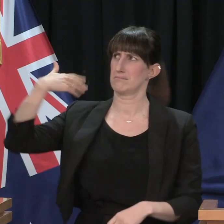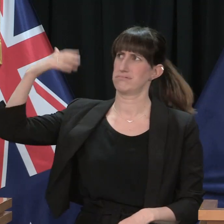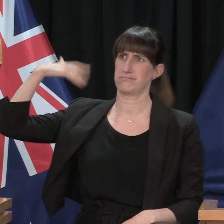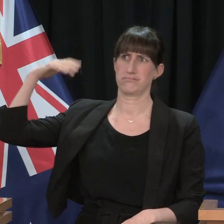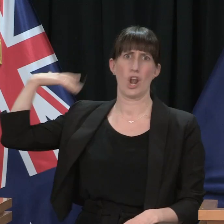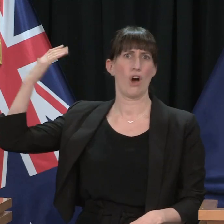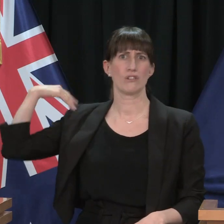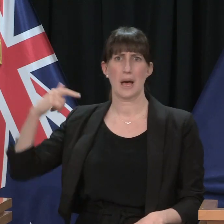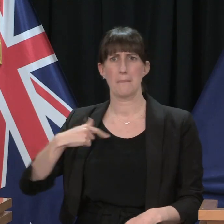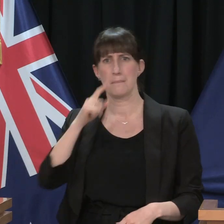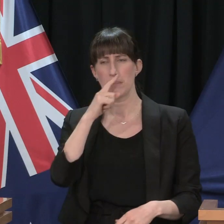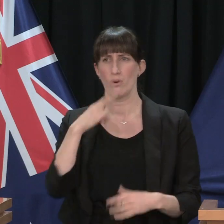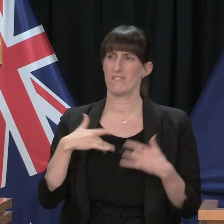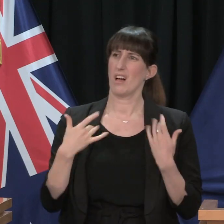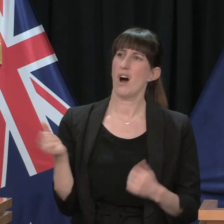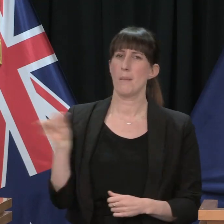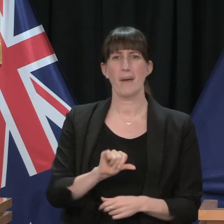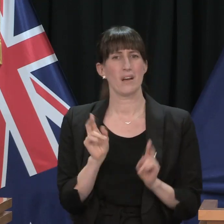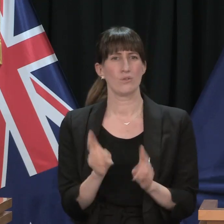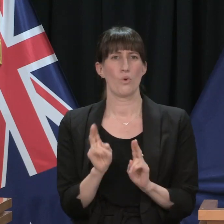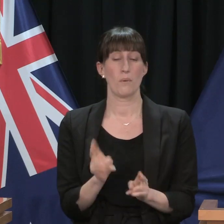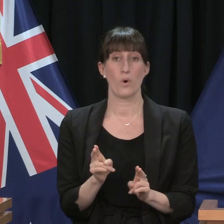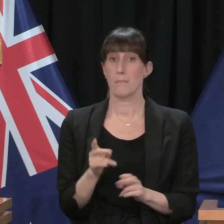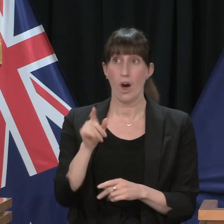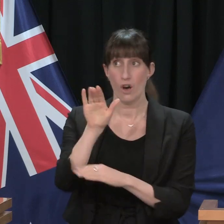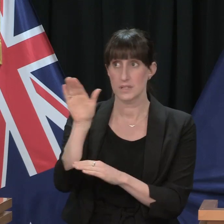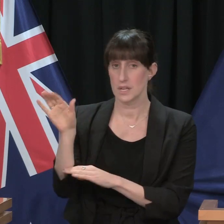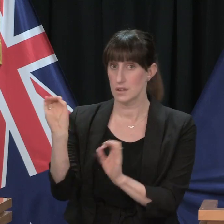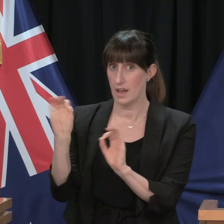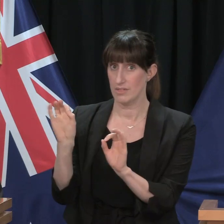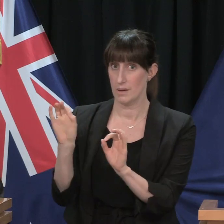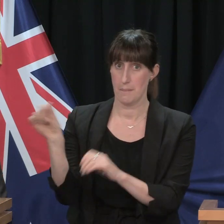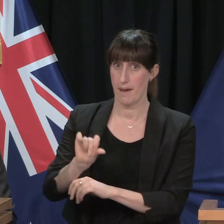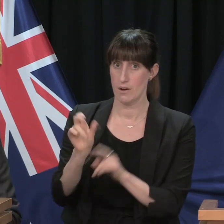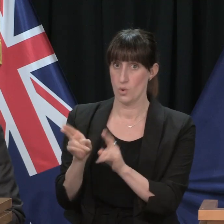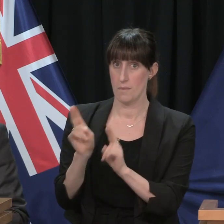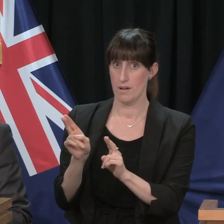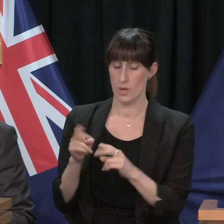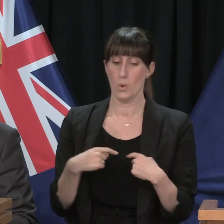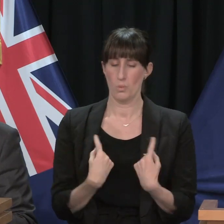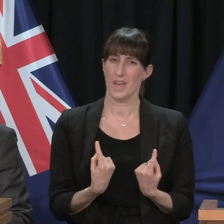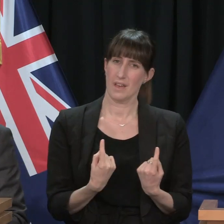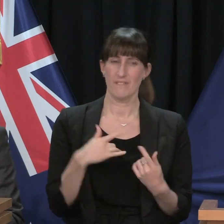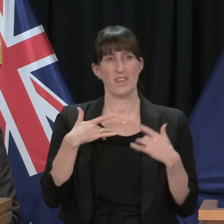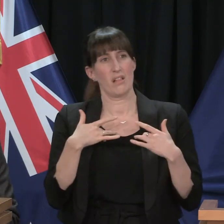does seem like an awfully long time ago now. We're getting used to a sense of normality that few other countries